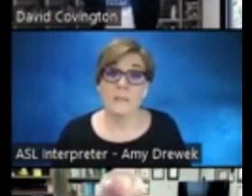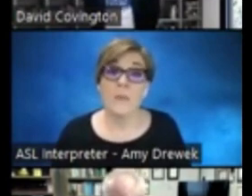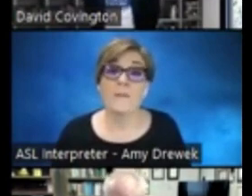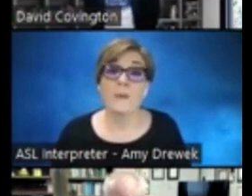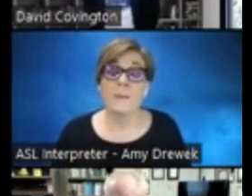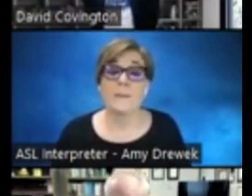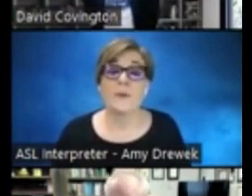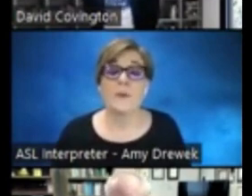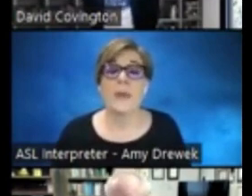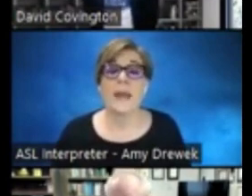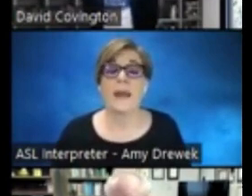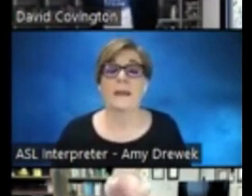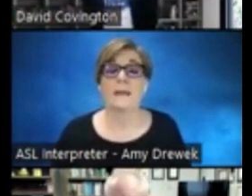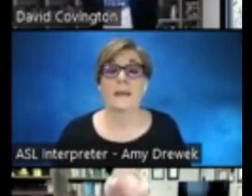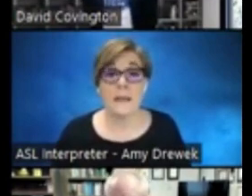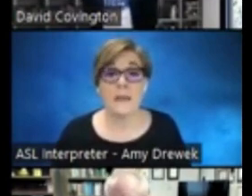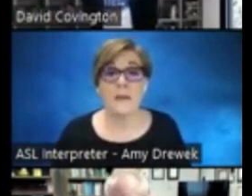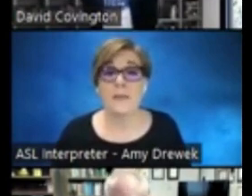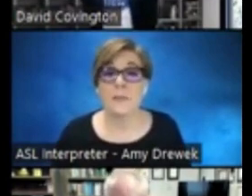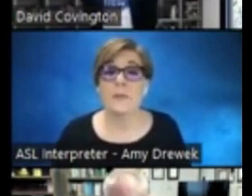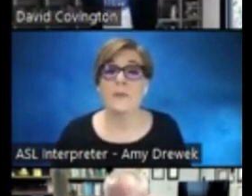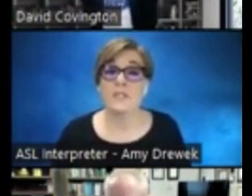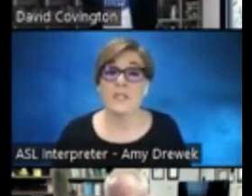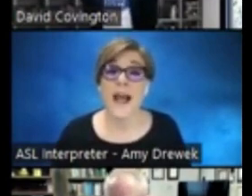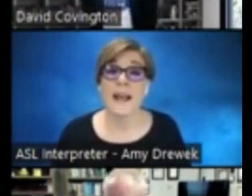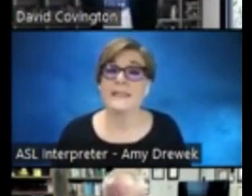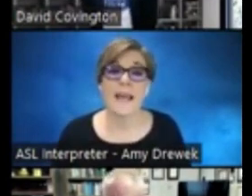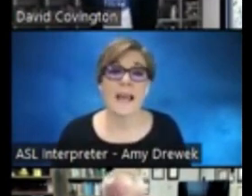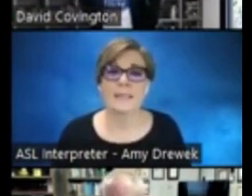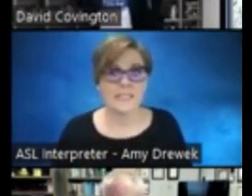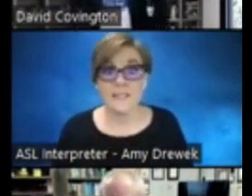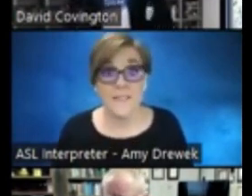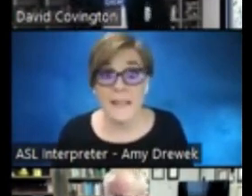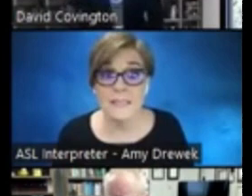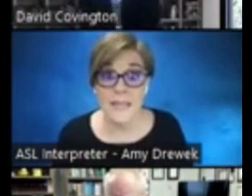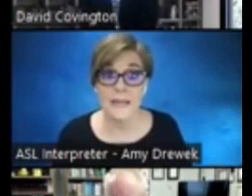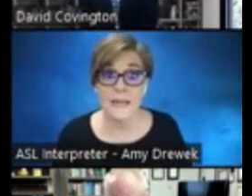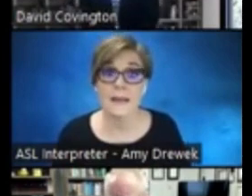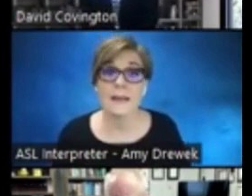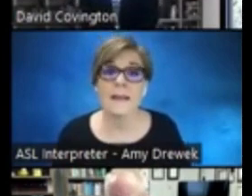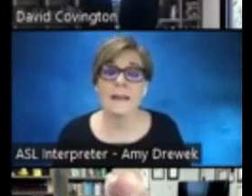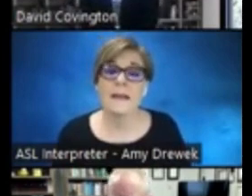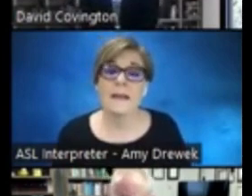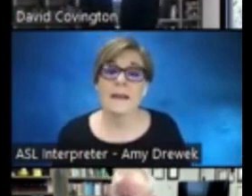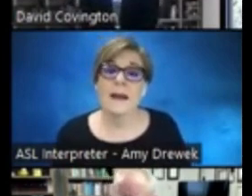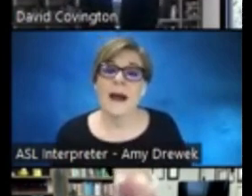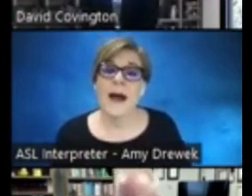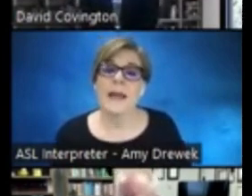SUPPORT FOR PEOPLE WHO CAN HEAR THROUGH CHAT AND TEXT IS FASCINATING.